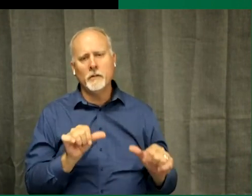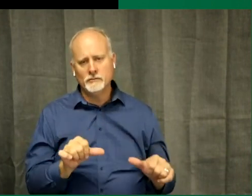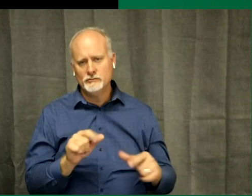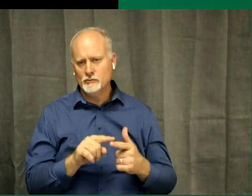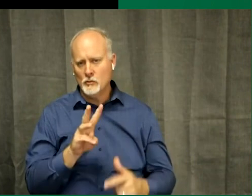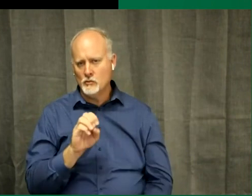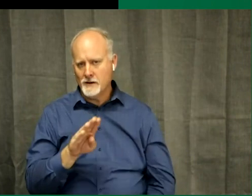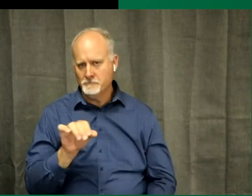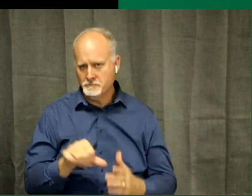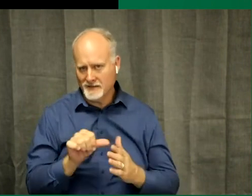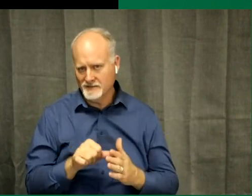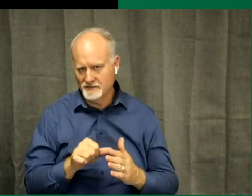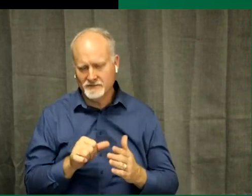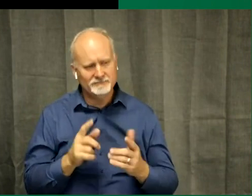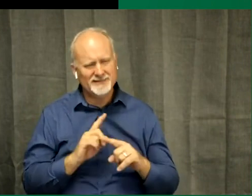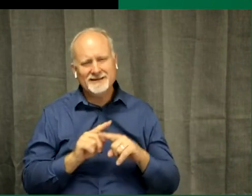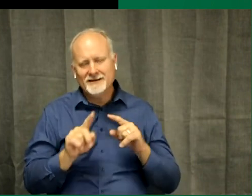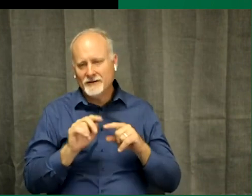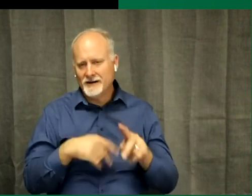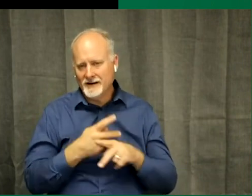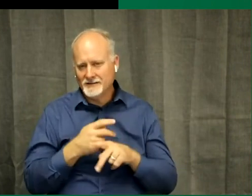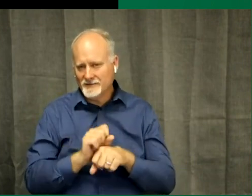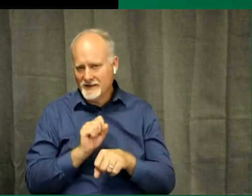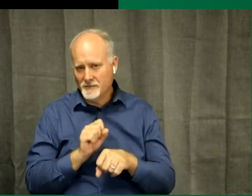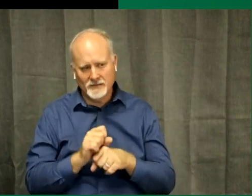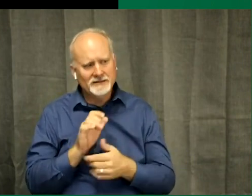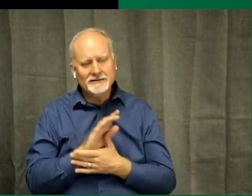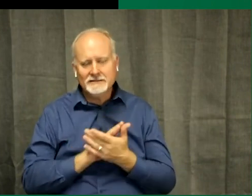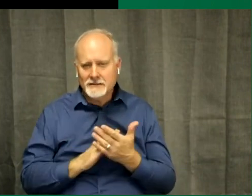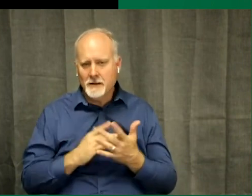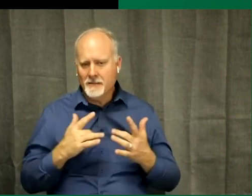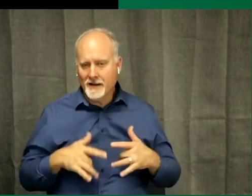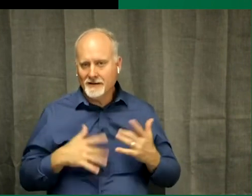a variety of different kinds of assignments there needs to be some activity that we can account for